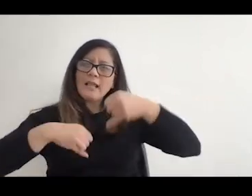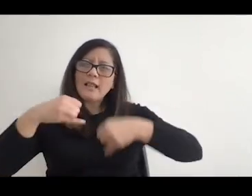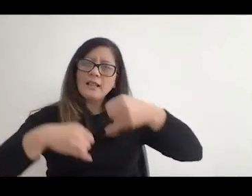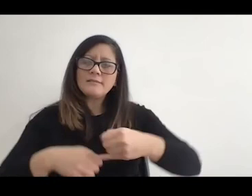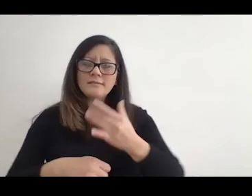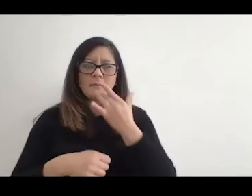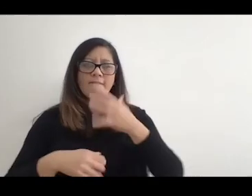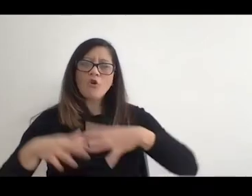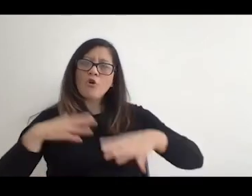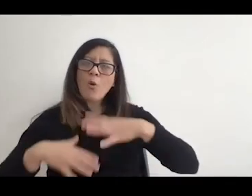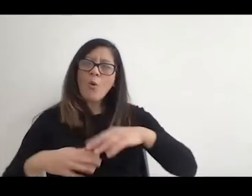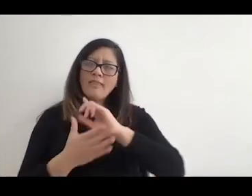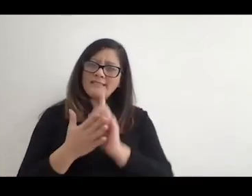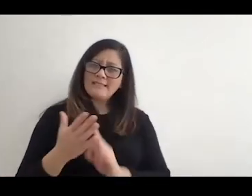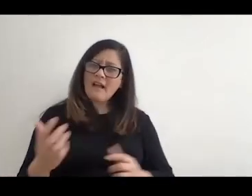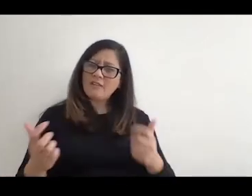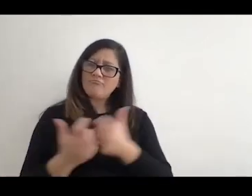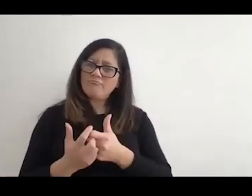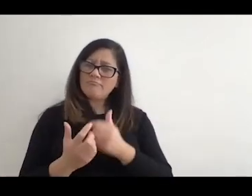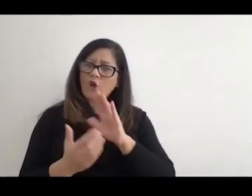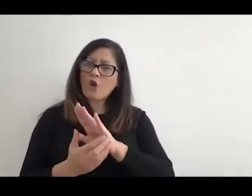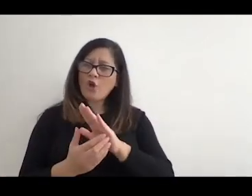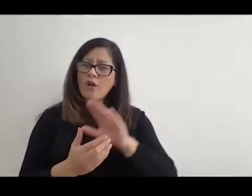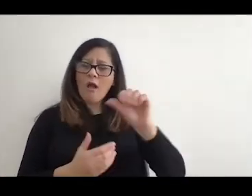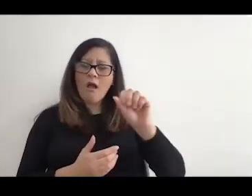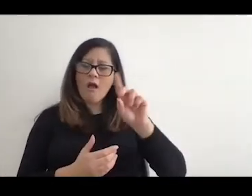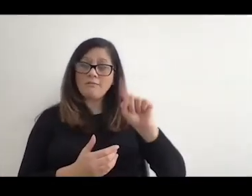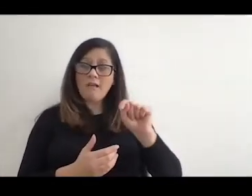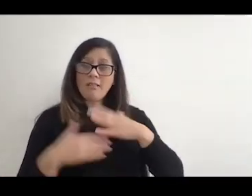She wants clothing that's designed for her adult body. They didn't have it.